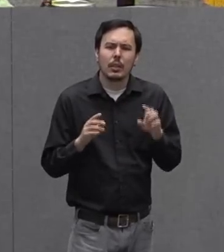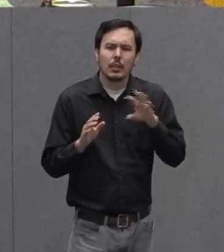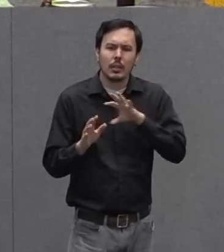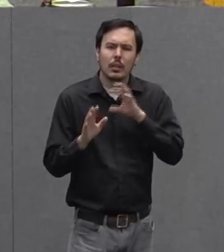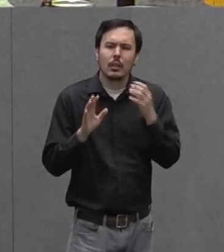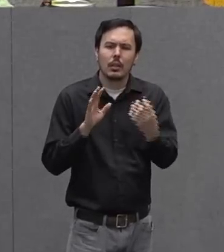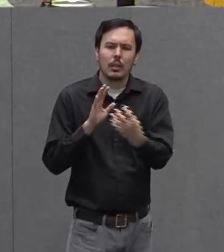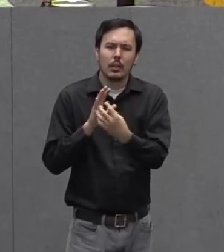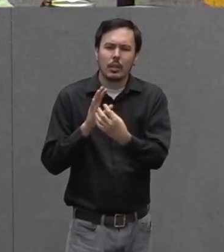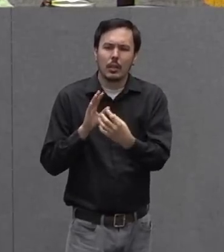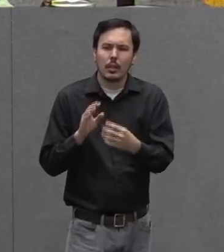Is it shiny?